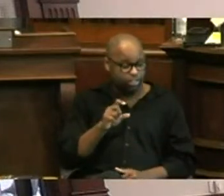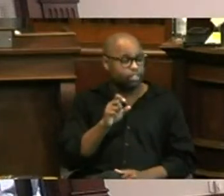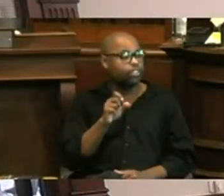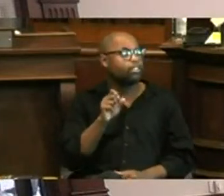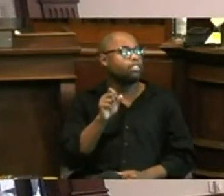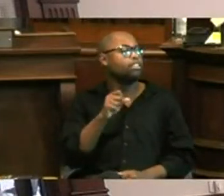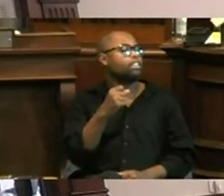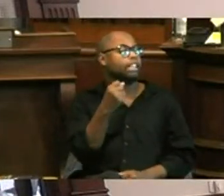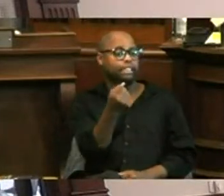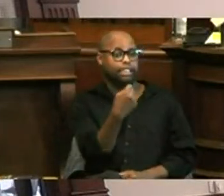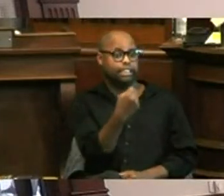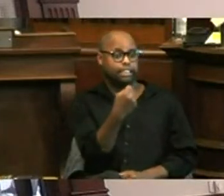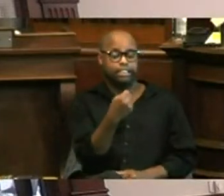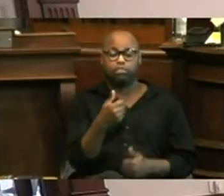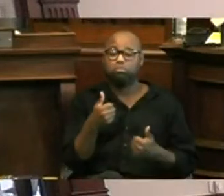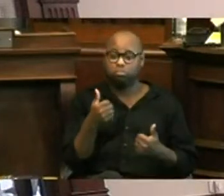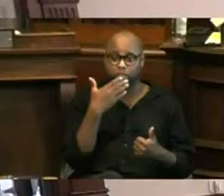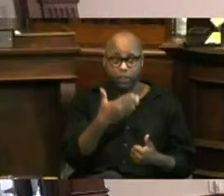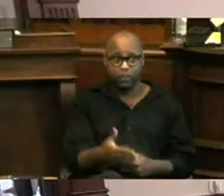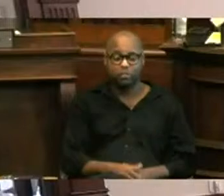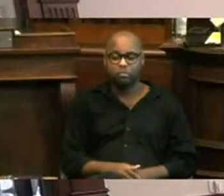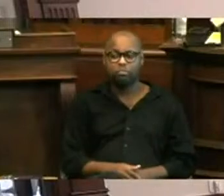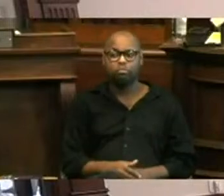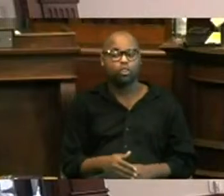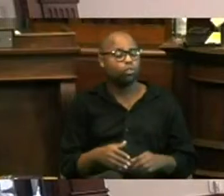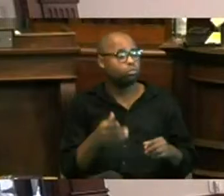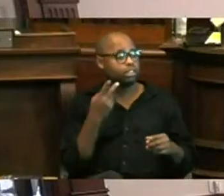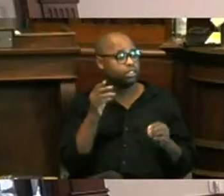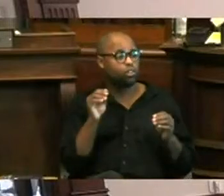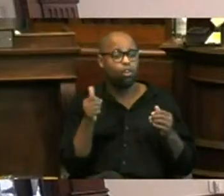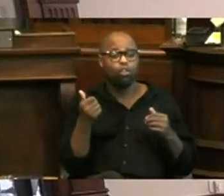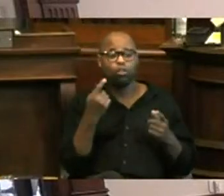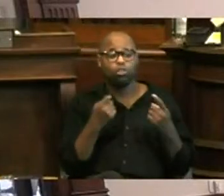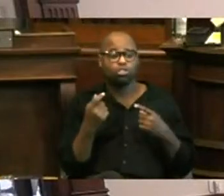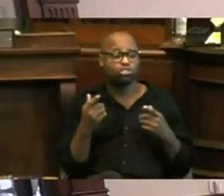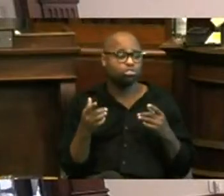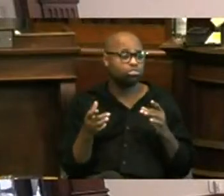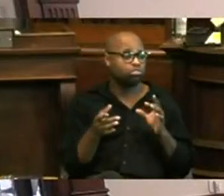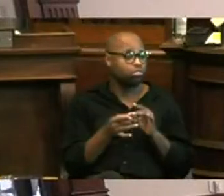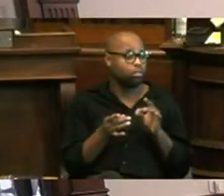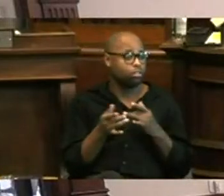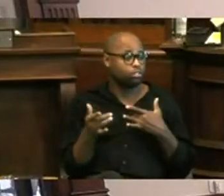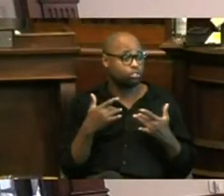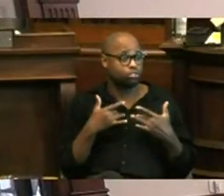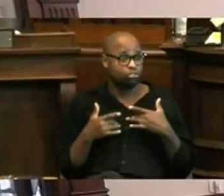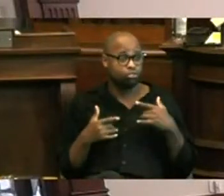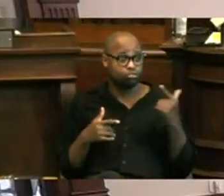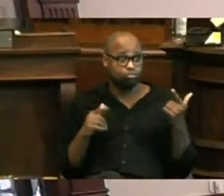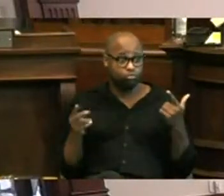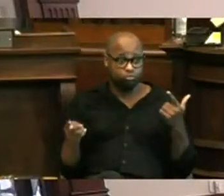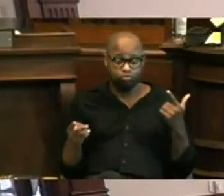they subcontracting with Highland? Yes they are. Okay. Thank you. You're welcome. All